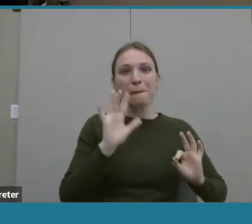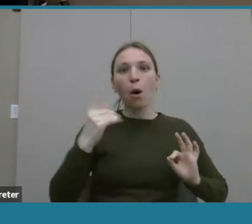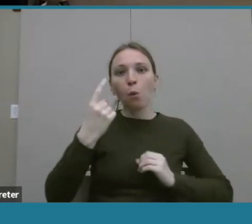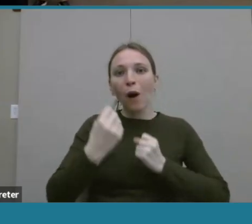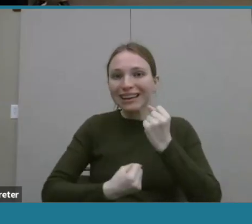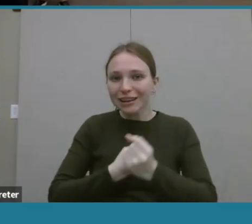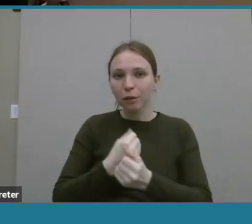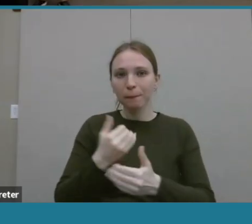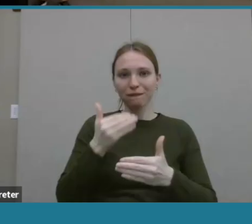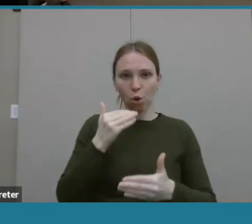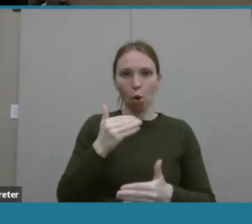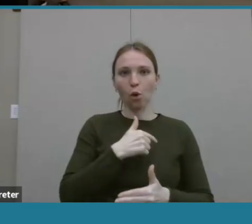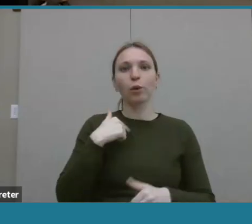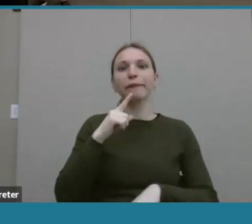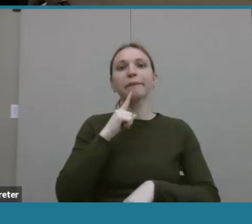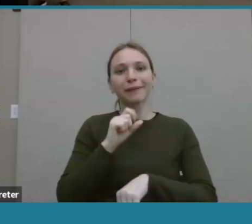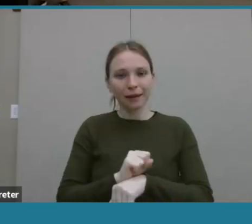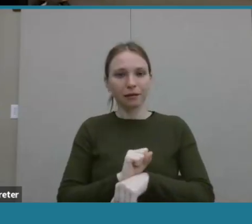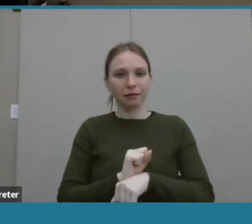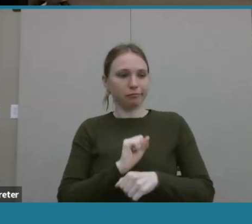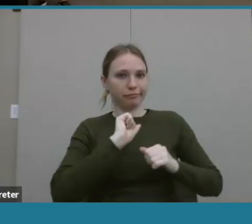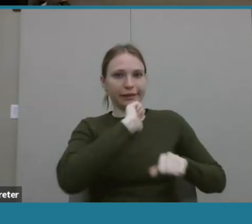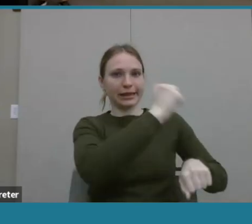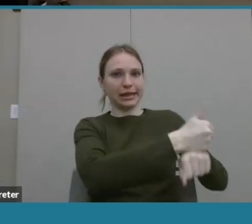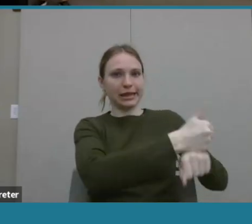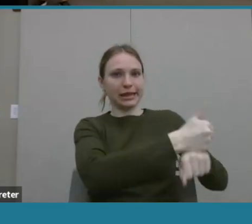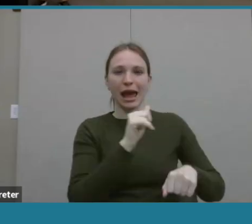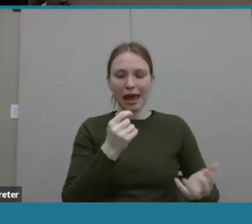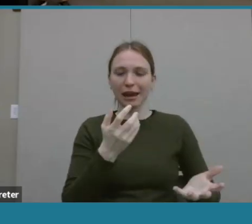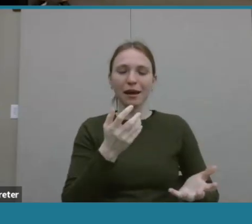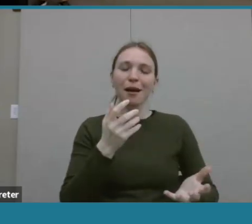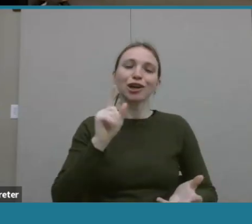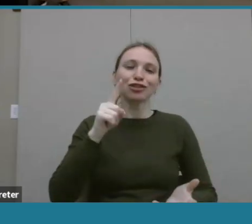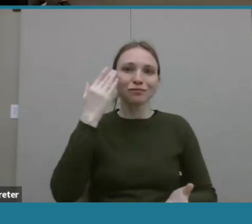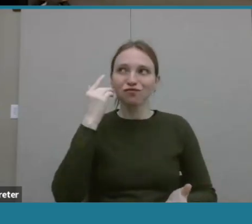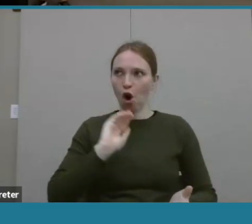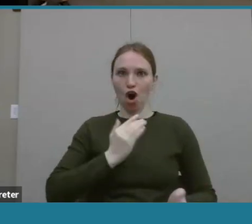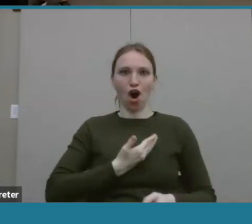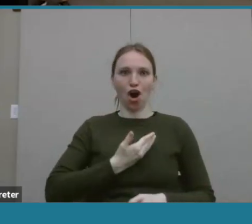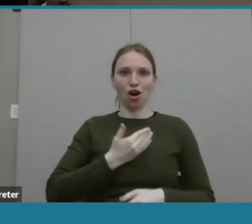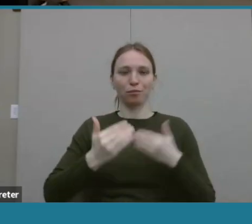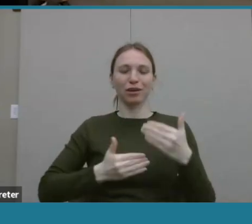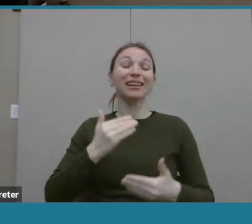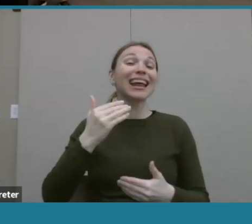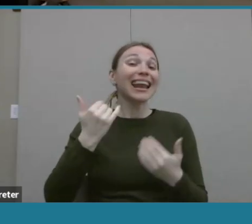But I would say Realistically, if we were doing, if we were doing this now after learning the process, I think we would have given